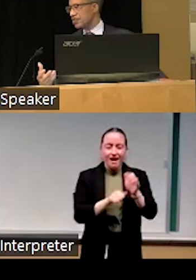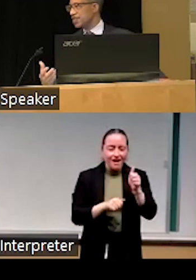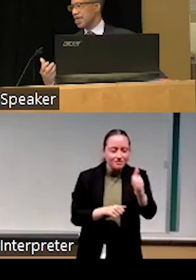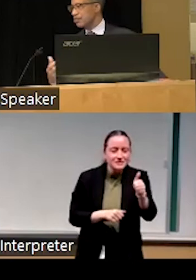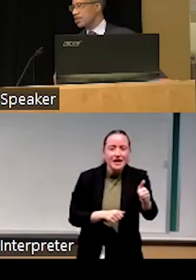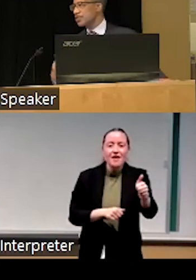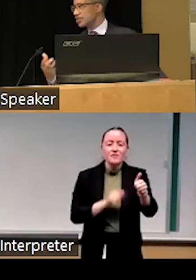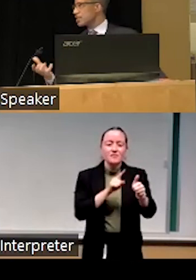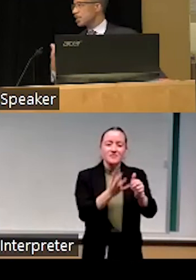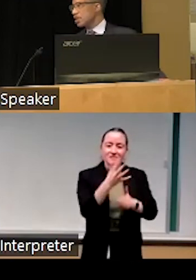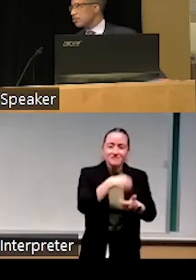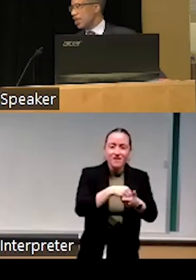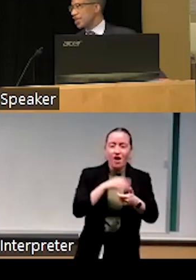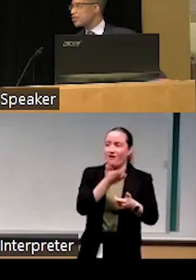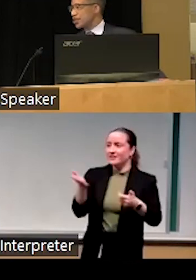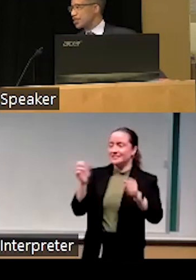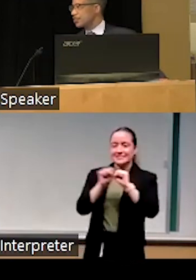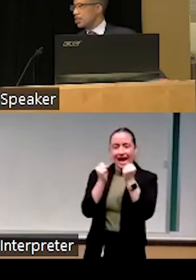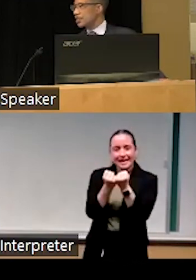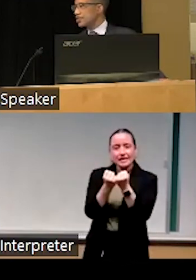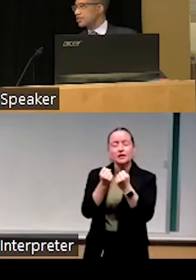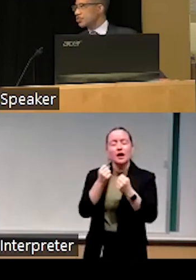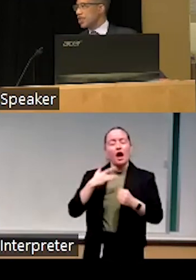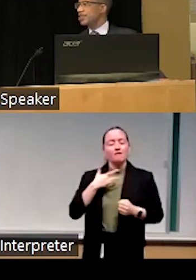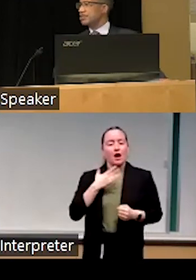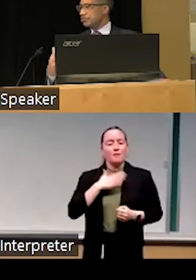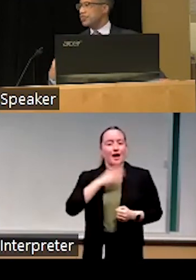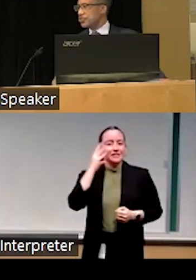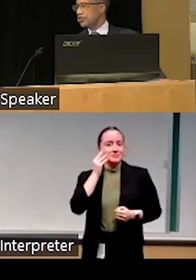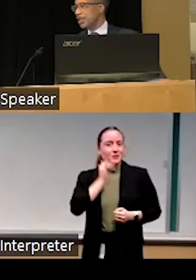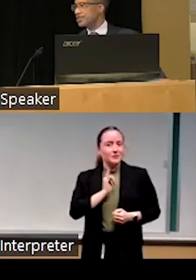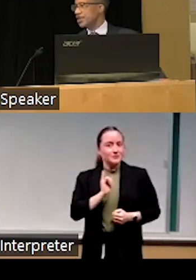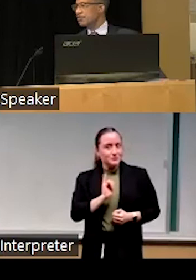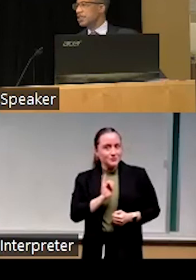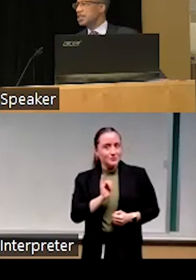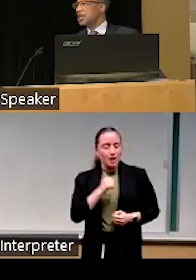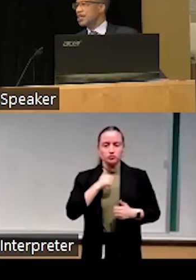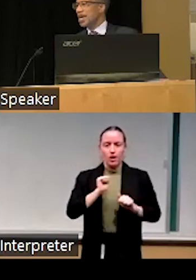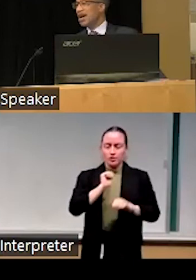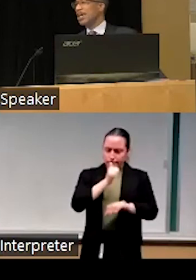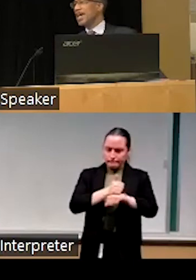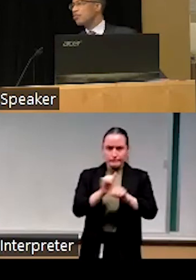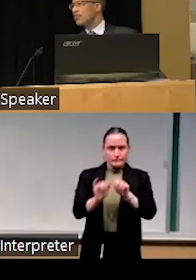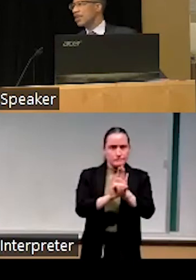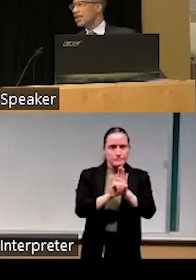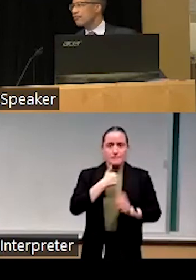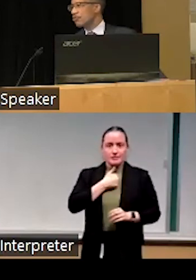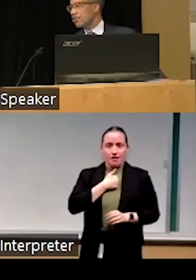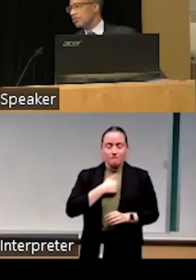part of society much as my experience was trying to assert myself now how to amplify that for